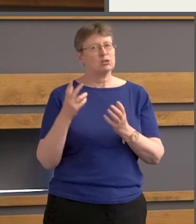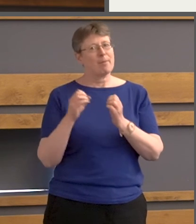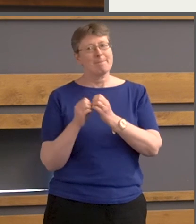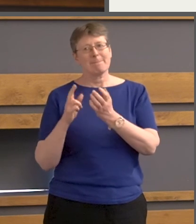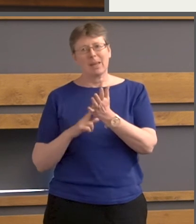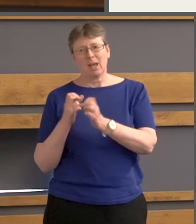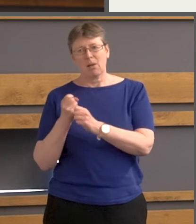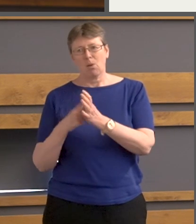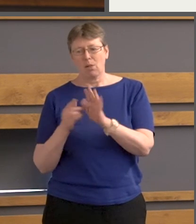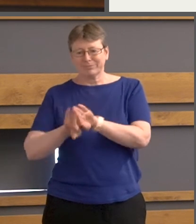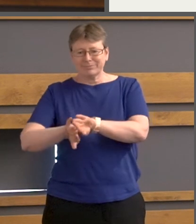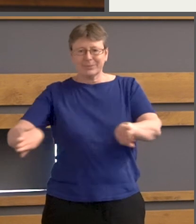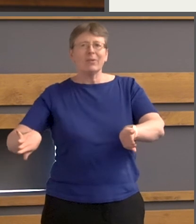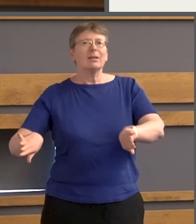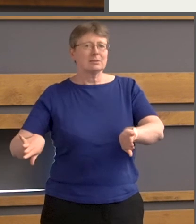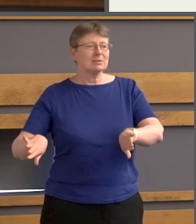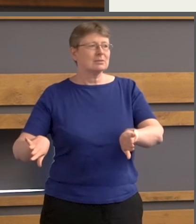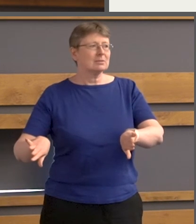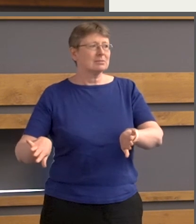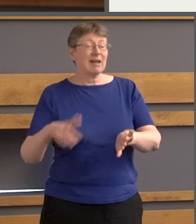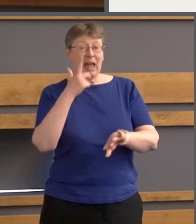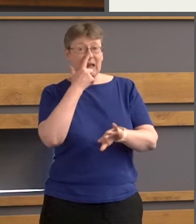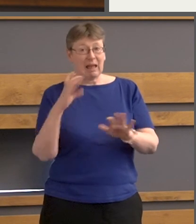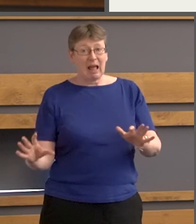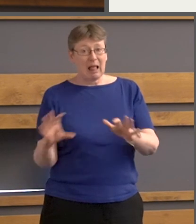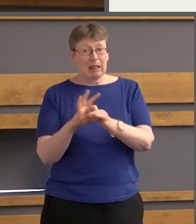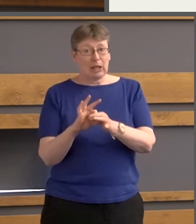So could we bring them all together through the rivers,